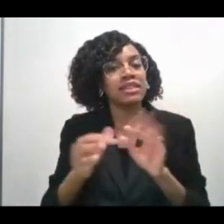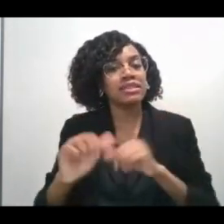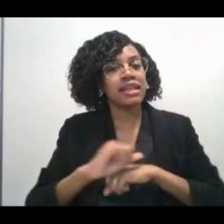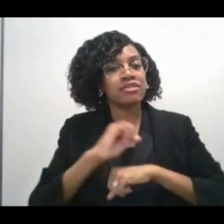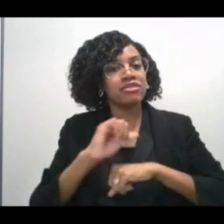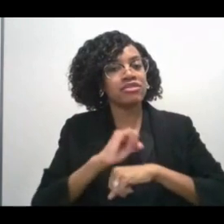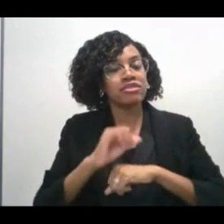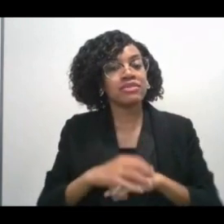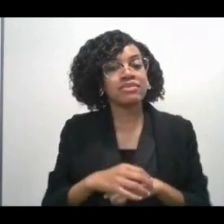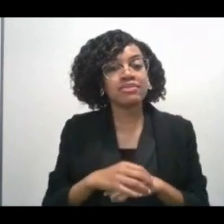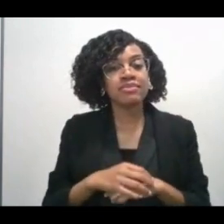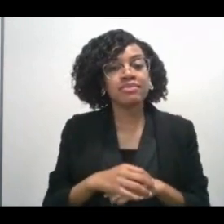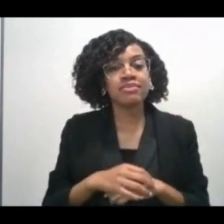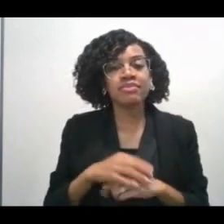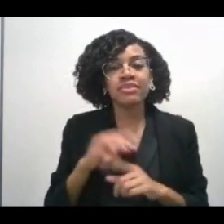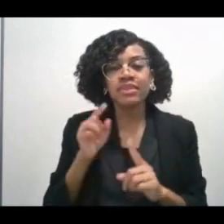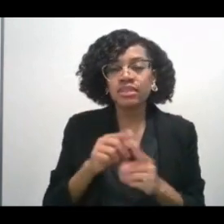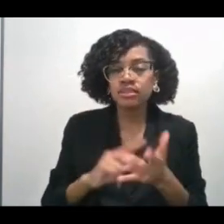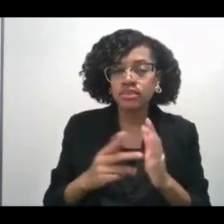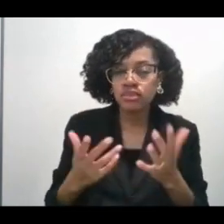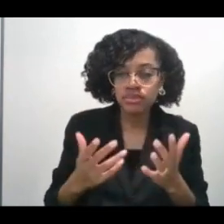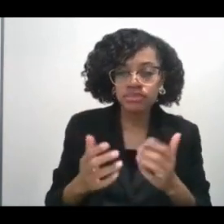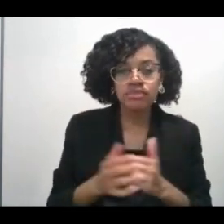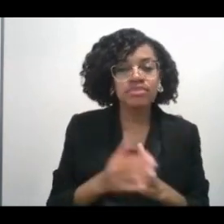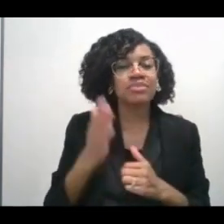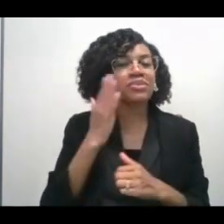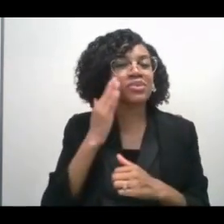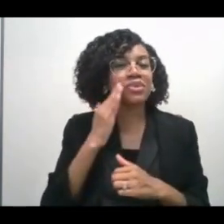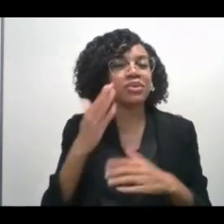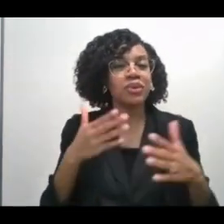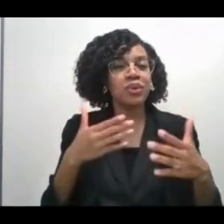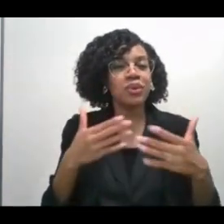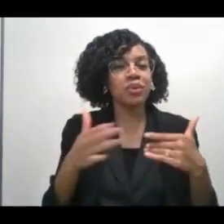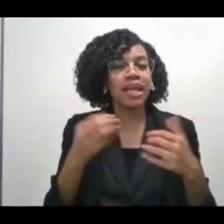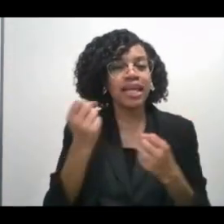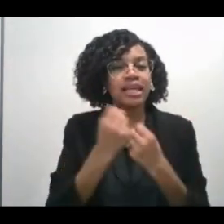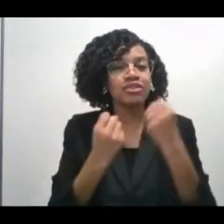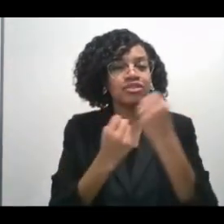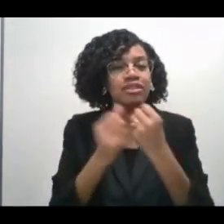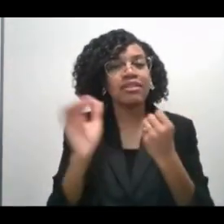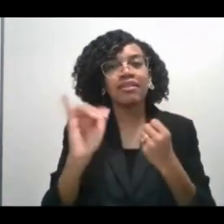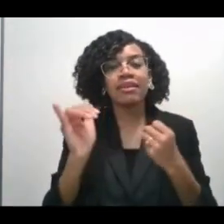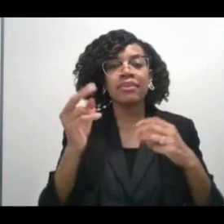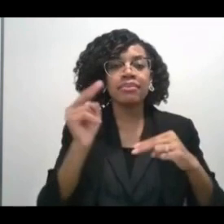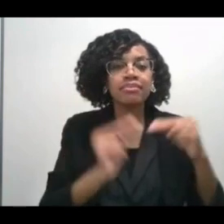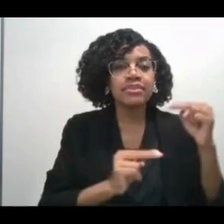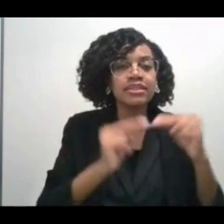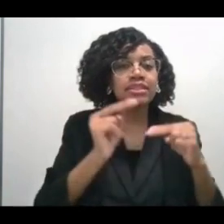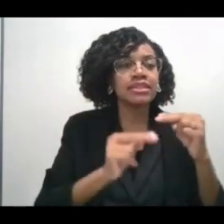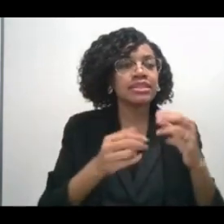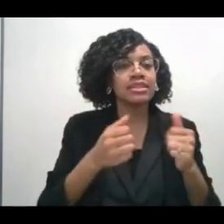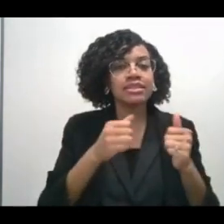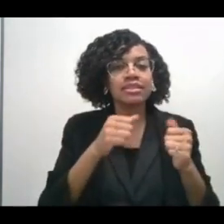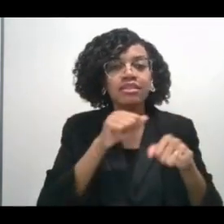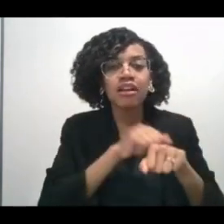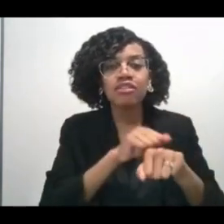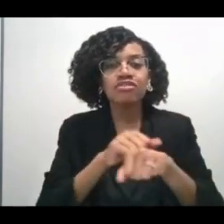about gray infrastructure, the things that we build out of concrete, steel, and so forth, but also nature based solutions.